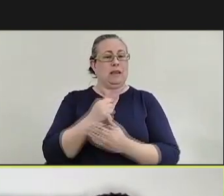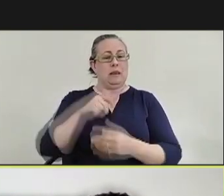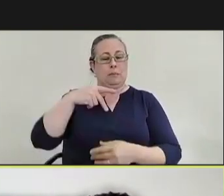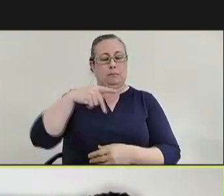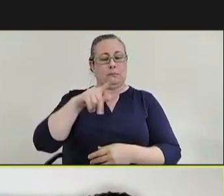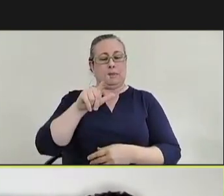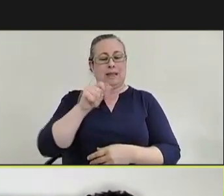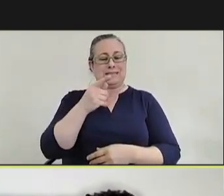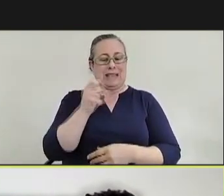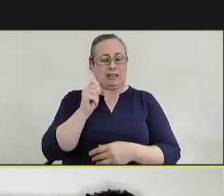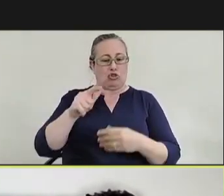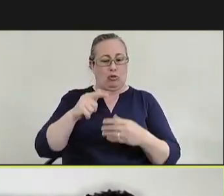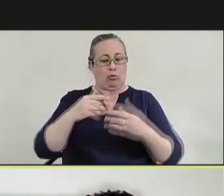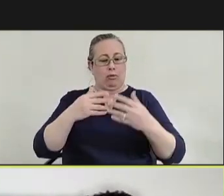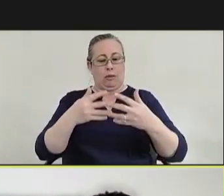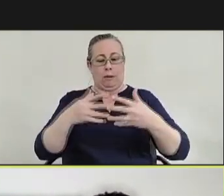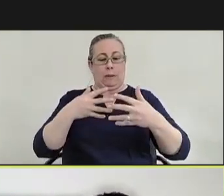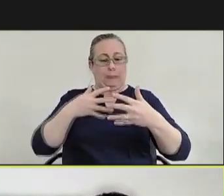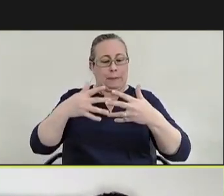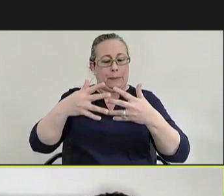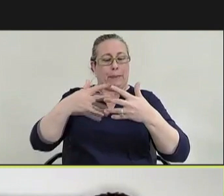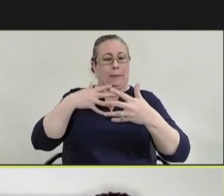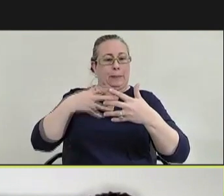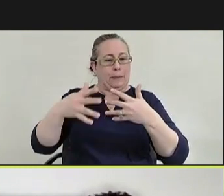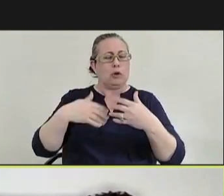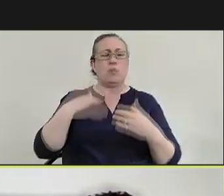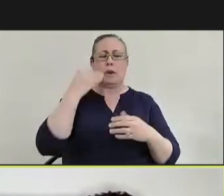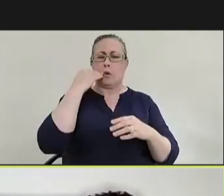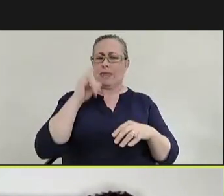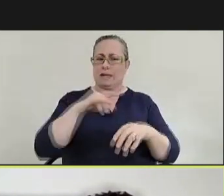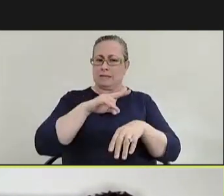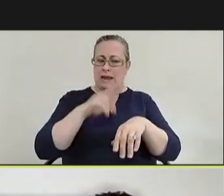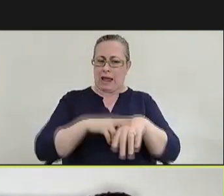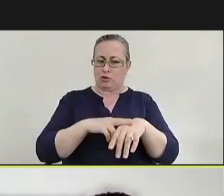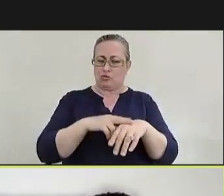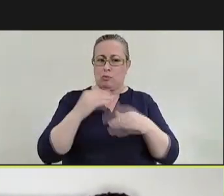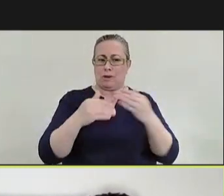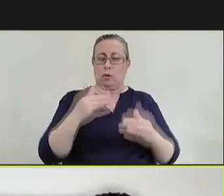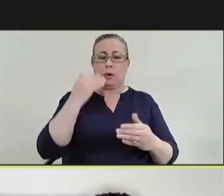That's actually a natural process. We know that antibodies cross the placenta to protect the